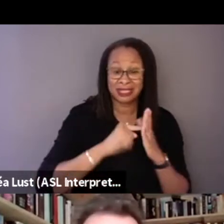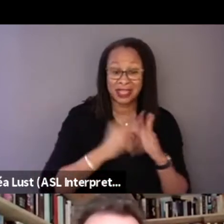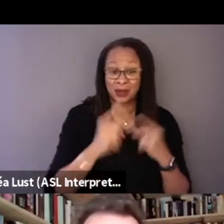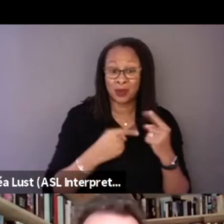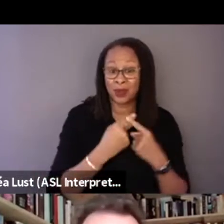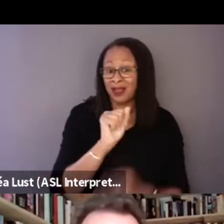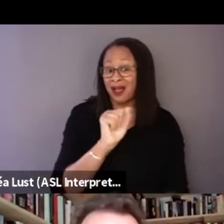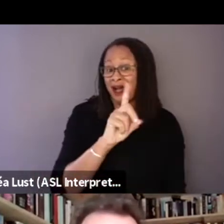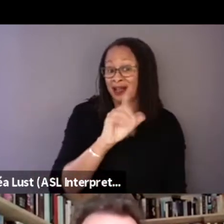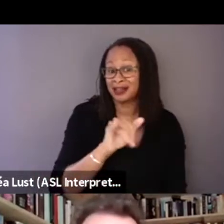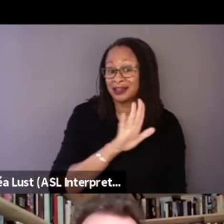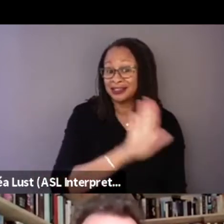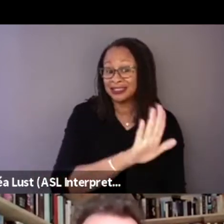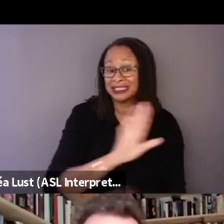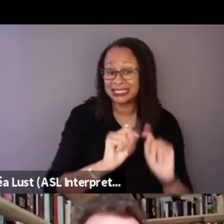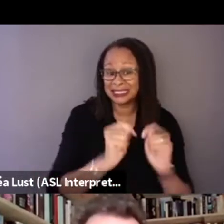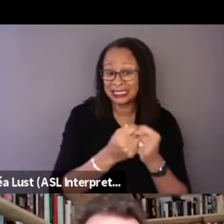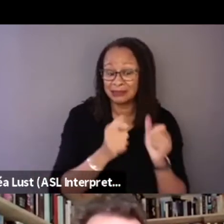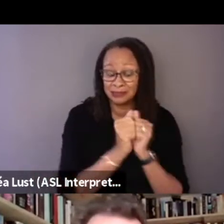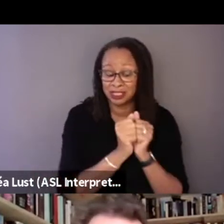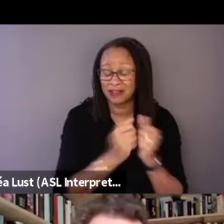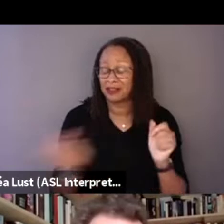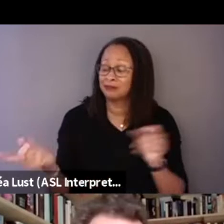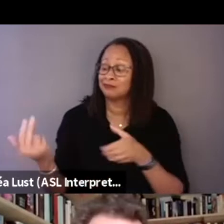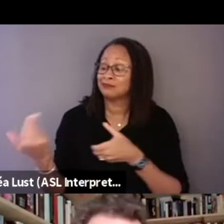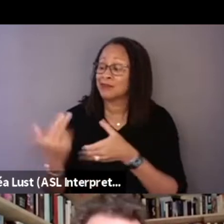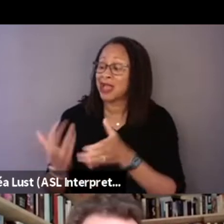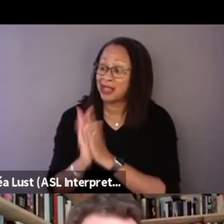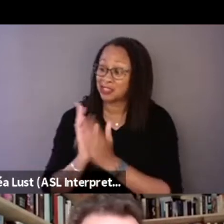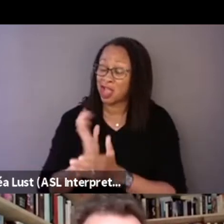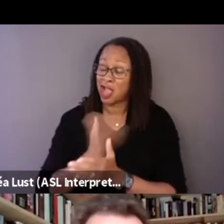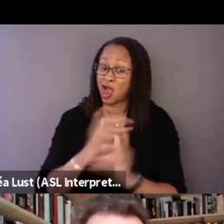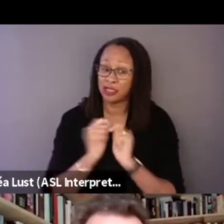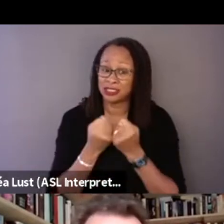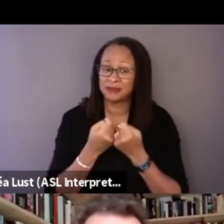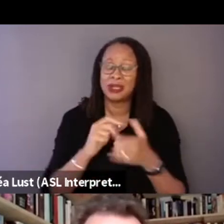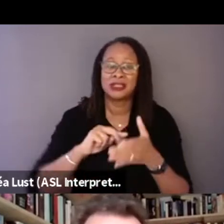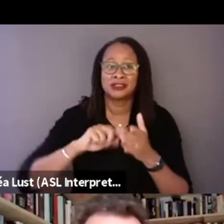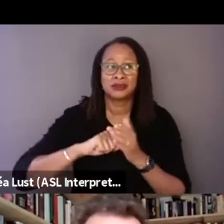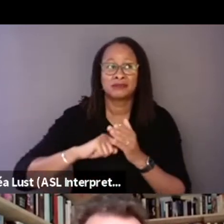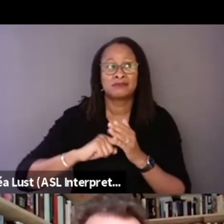brought myself and my team on to make a short launch video for the Be A Hero Fund.